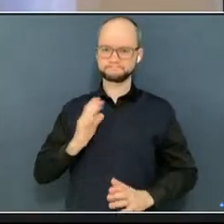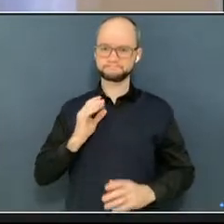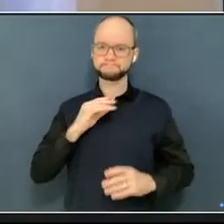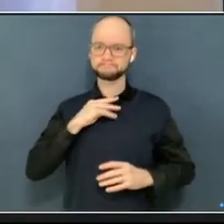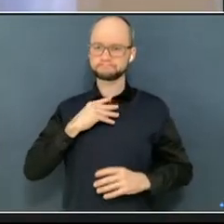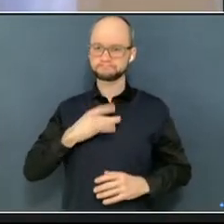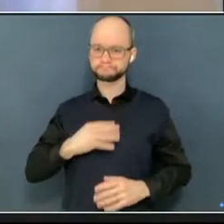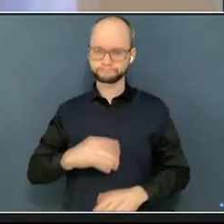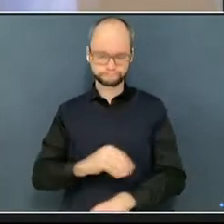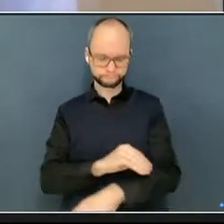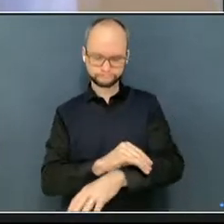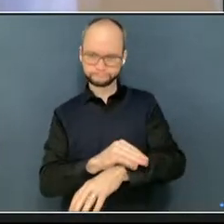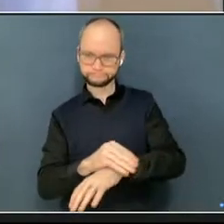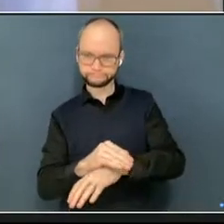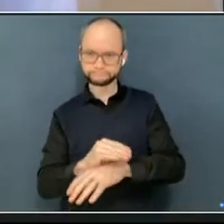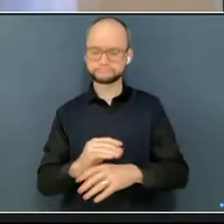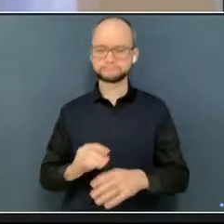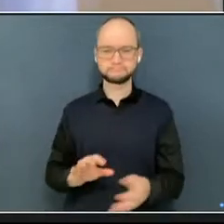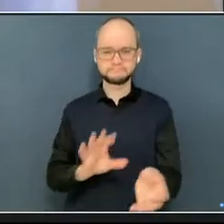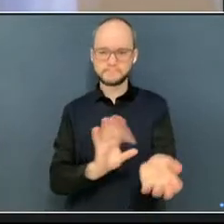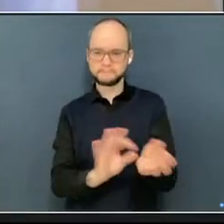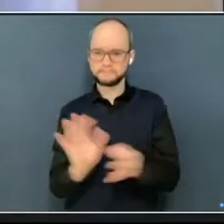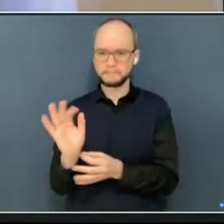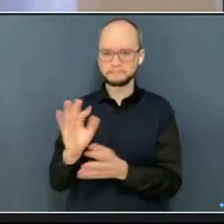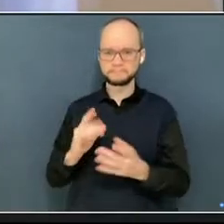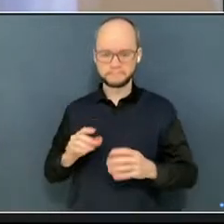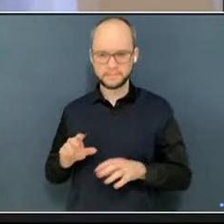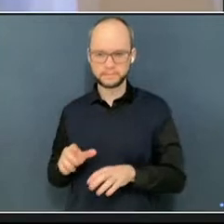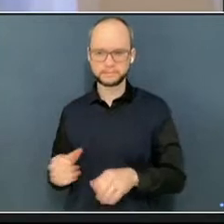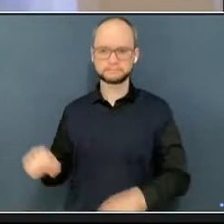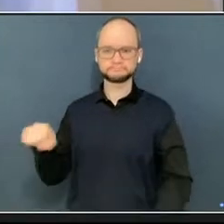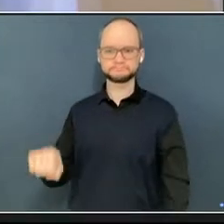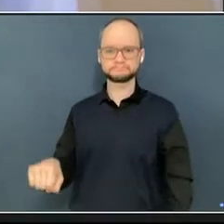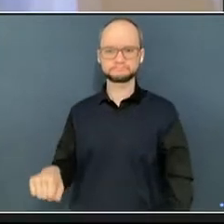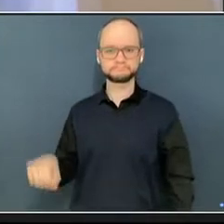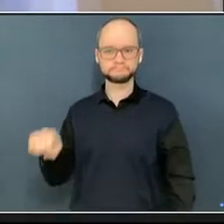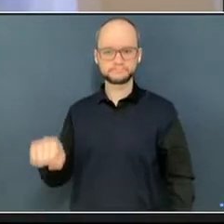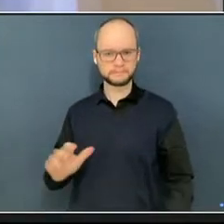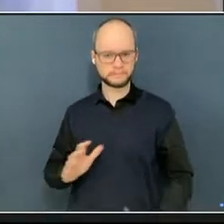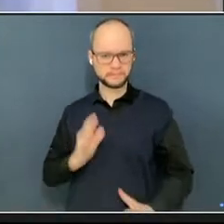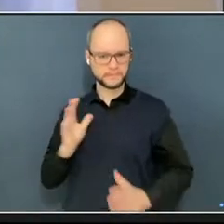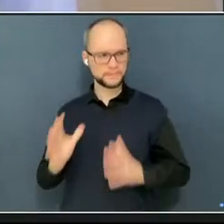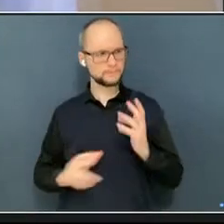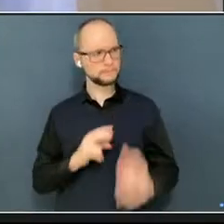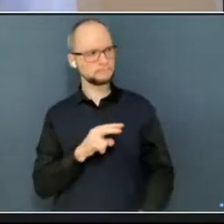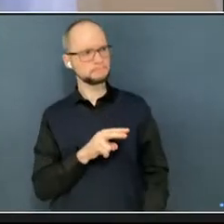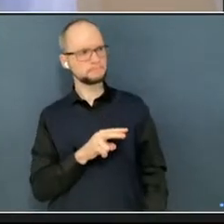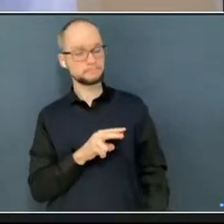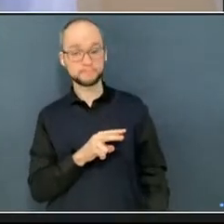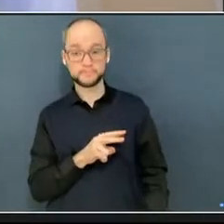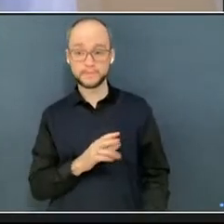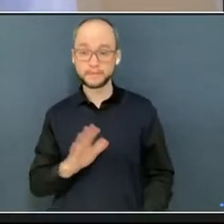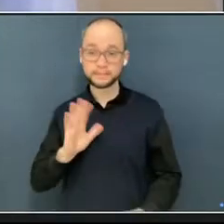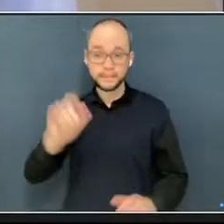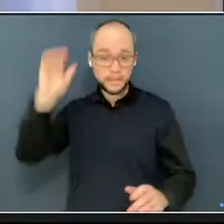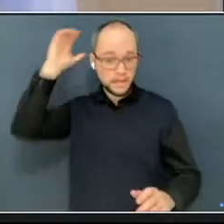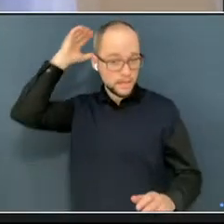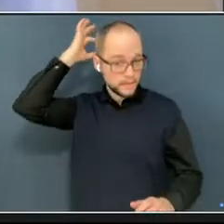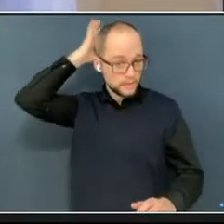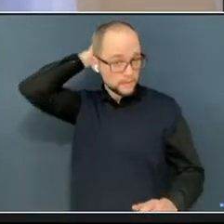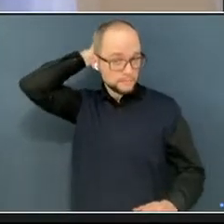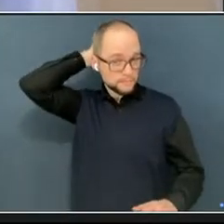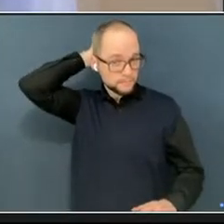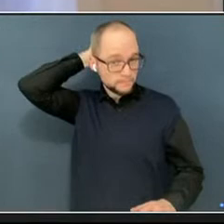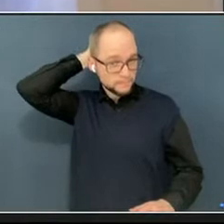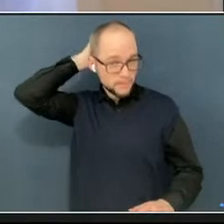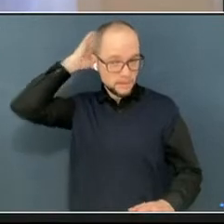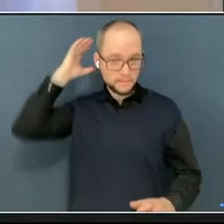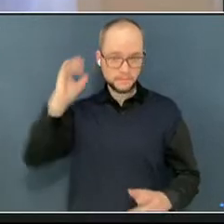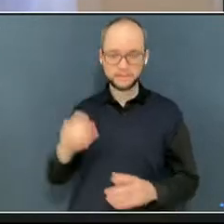buckled shoes. Long silver headed Malacca cane used as a walking stick. His long gray hair tied with a big black, broad ribbon at the end of it.